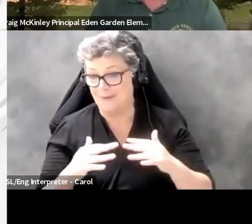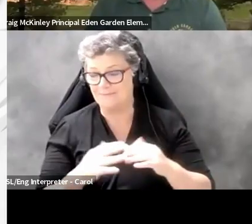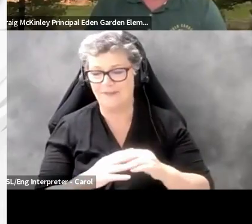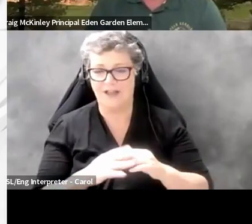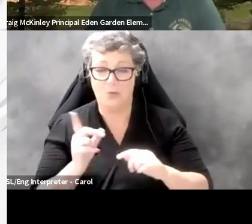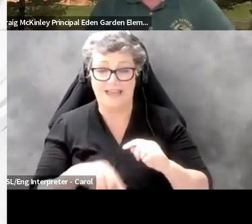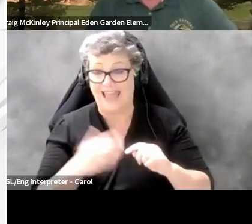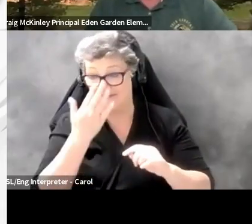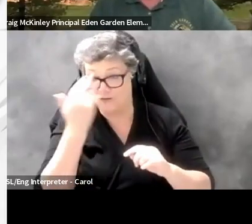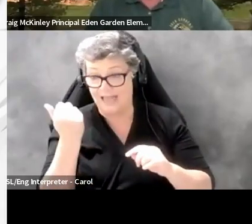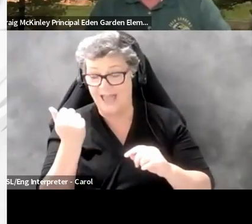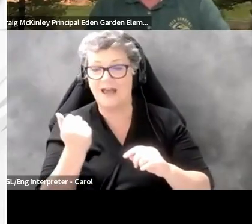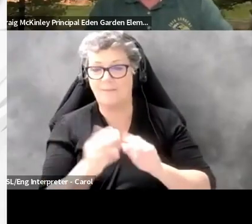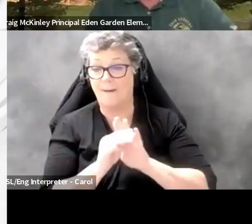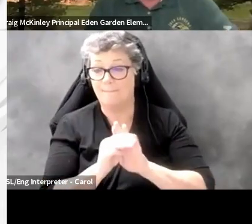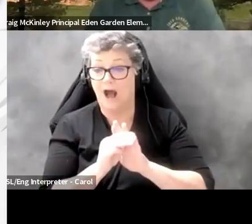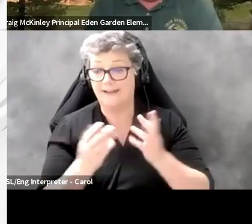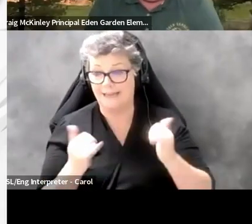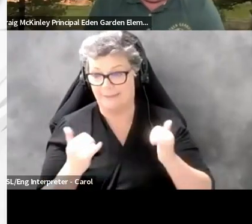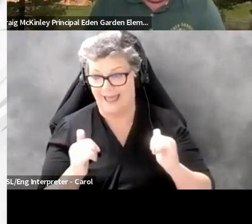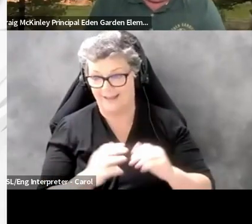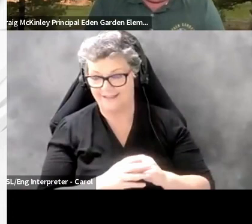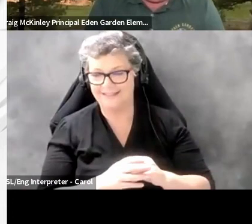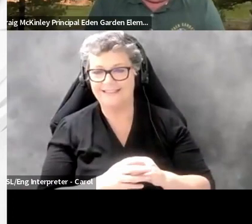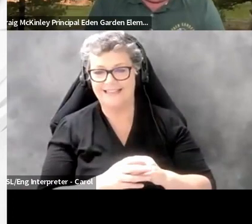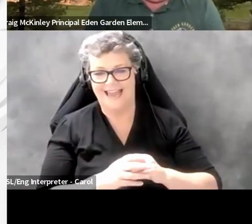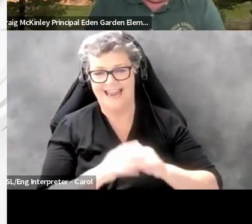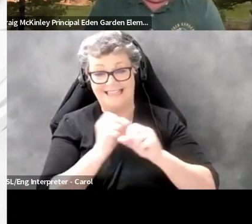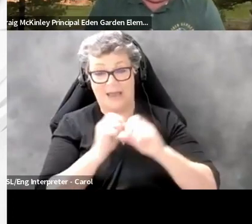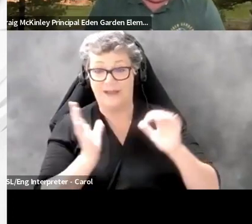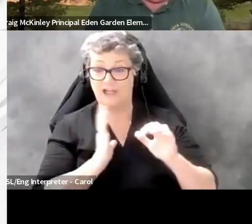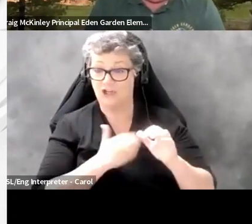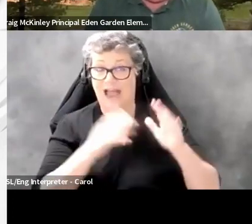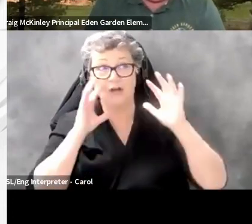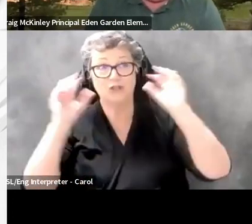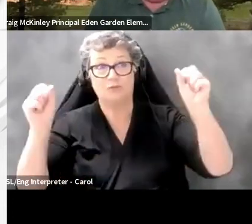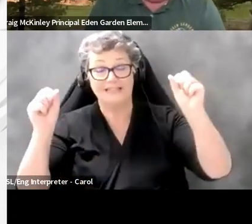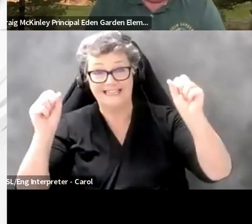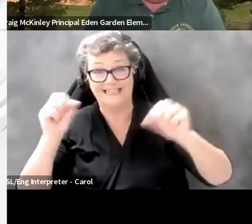the importance of modeling play. And I think that as I picture our superintendent on stage dancing